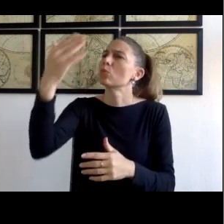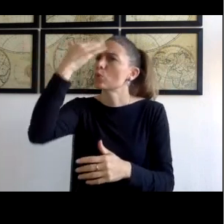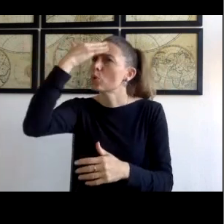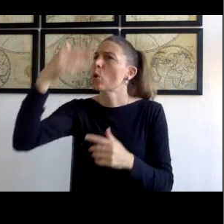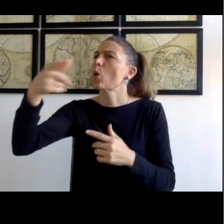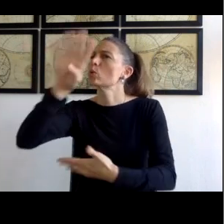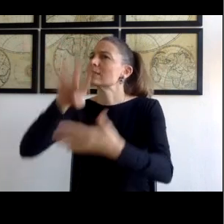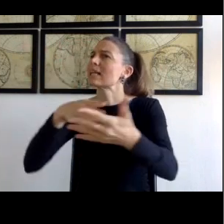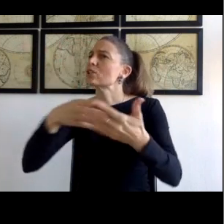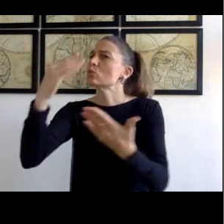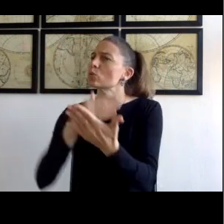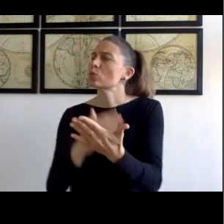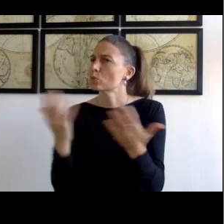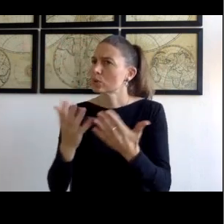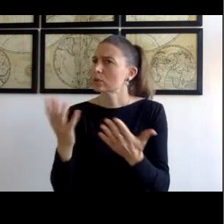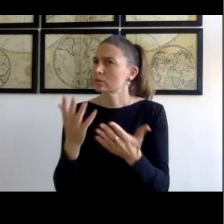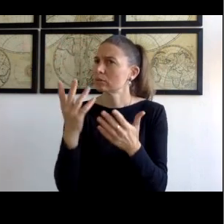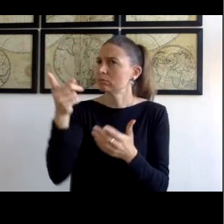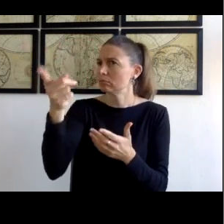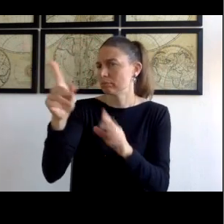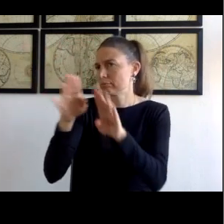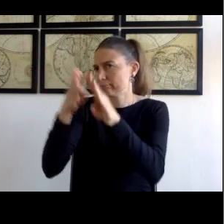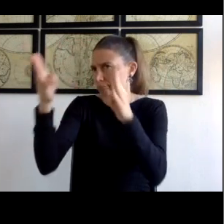And then the scope also covers terminal equipment